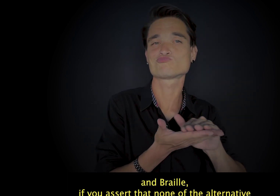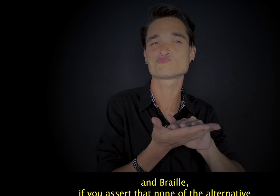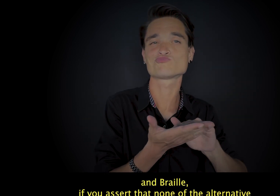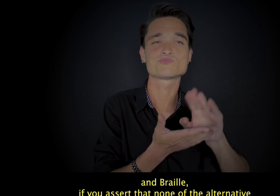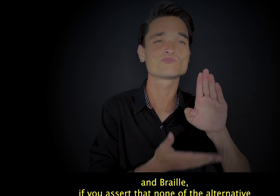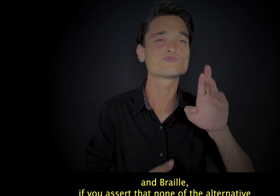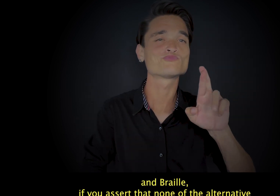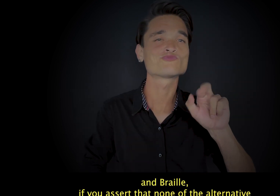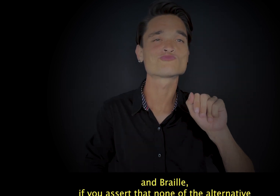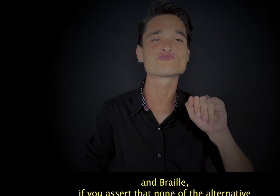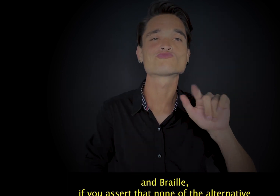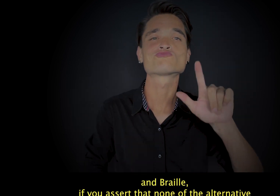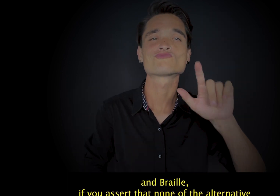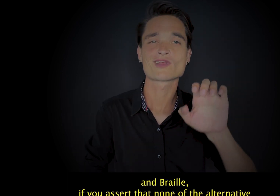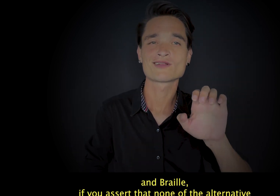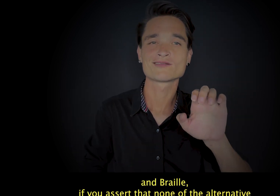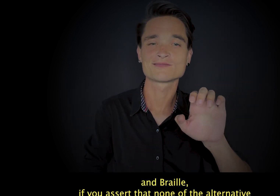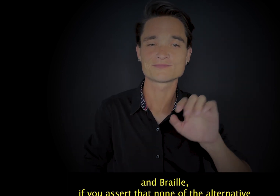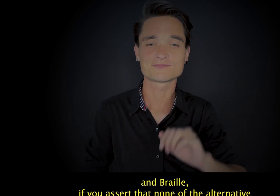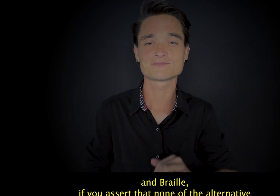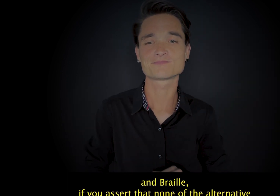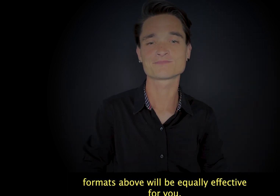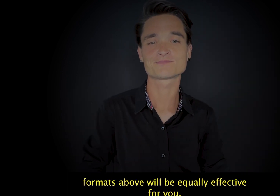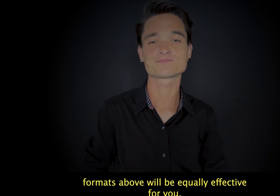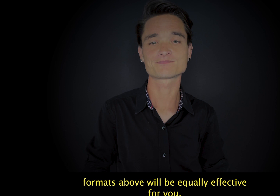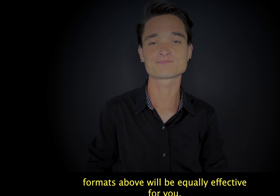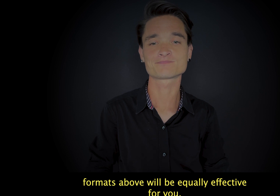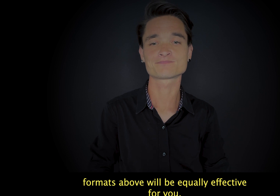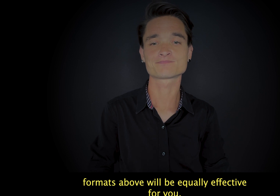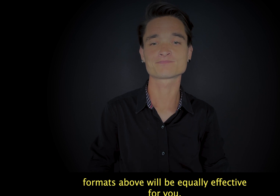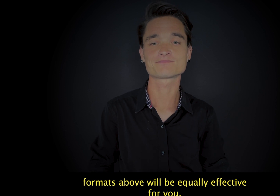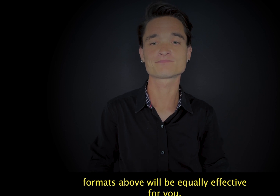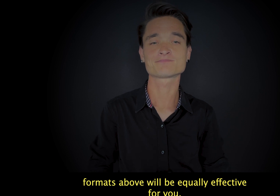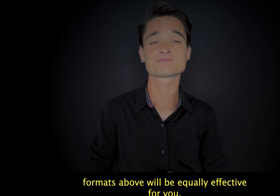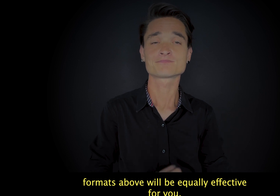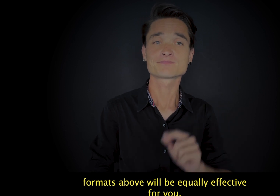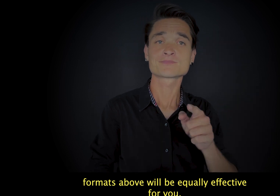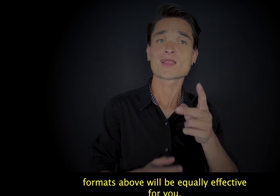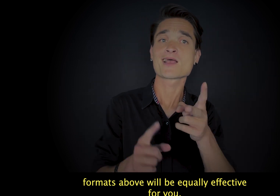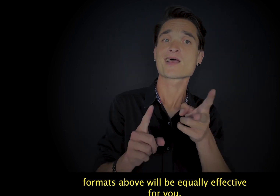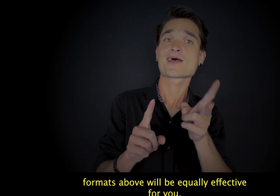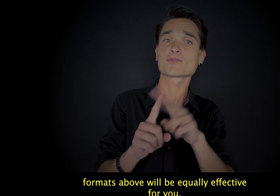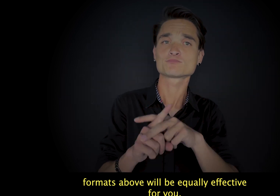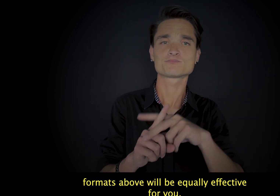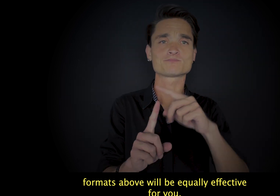and Braille, if you assert that none of the alternative formats above will be equally effective for you.